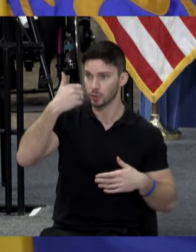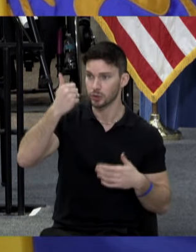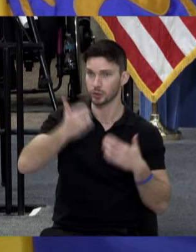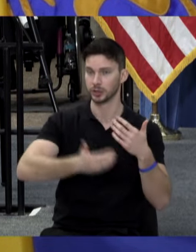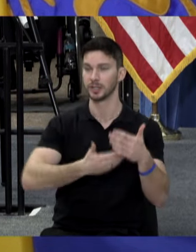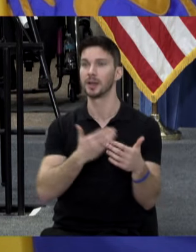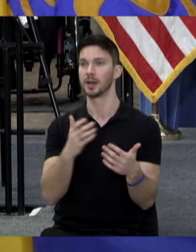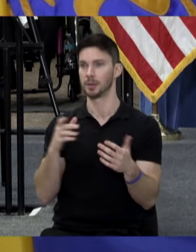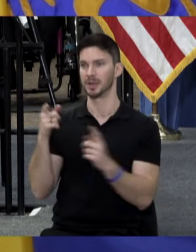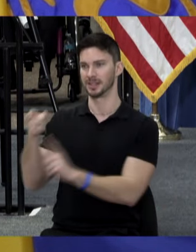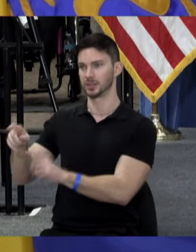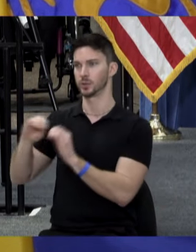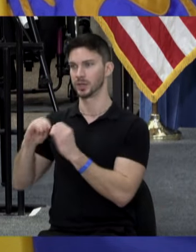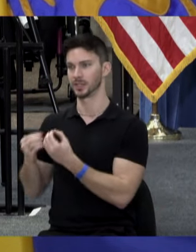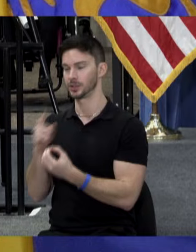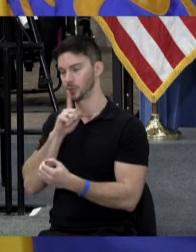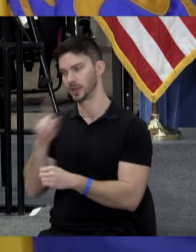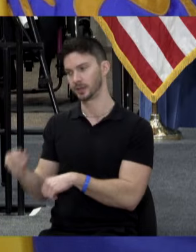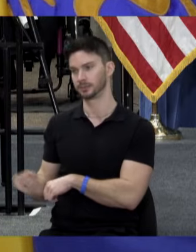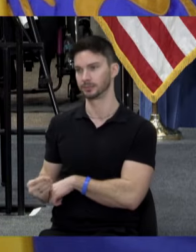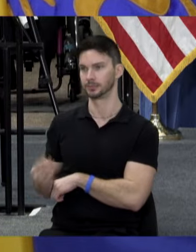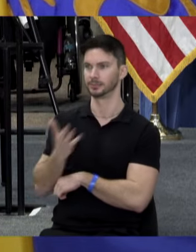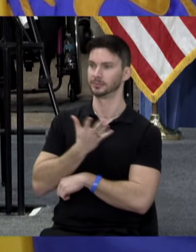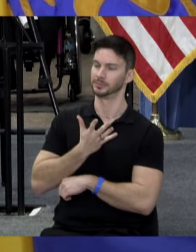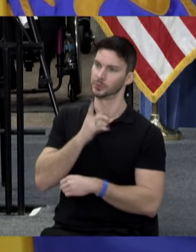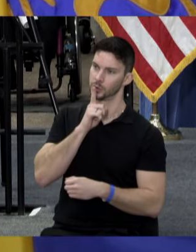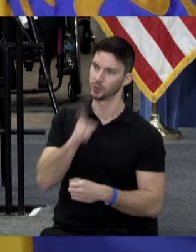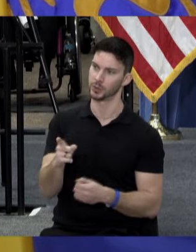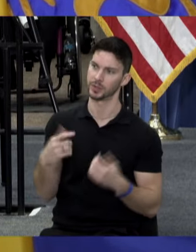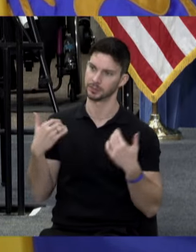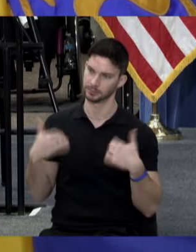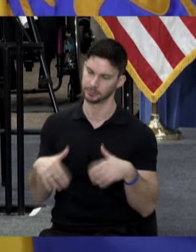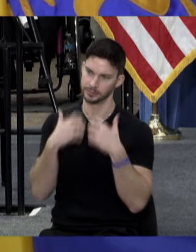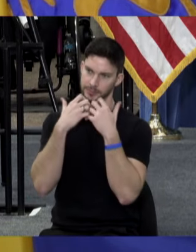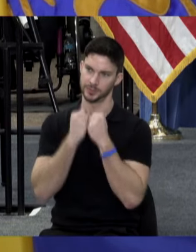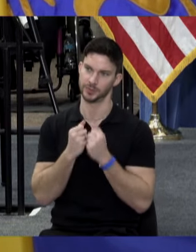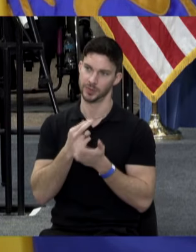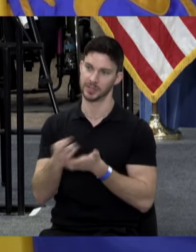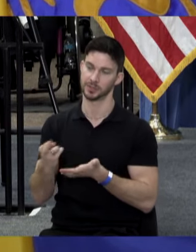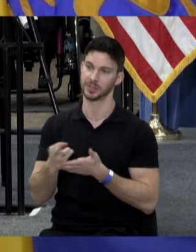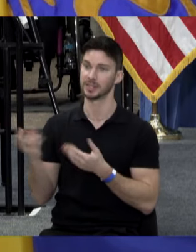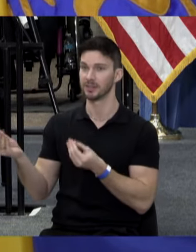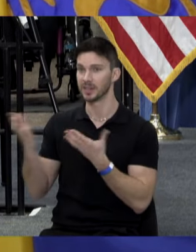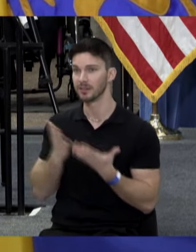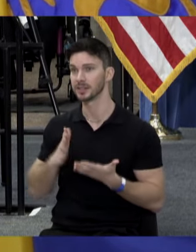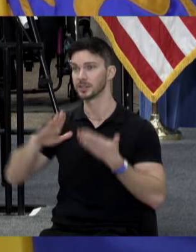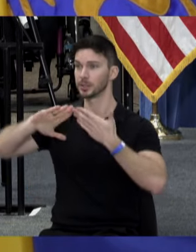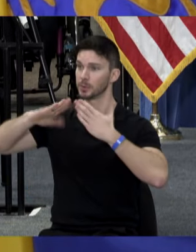us truly invaluable resources. They've given us community, they've given us a constant backbone